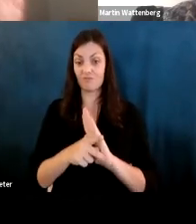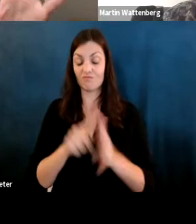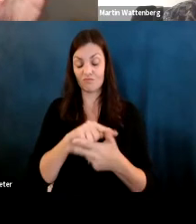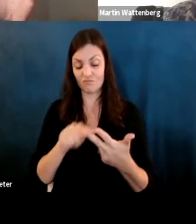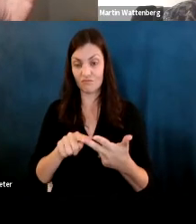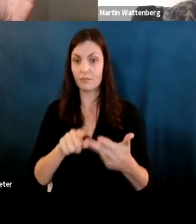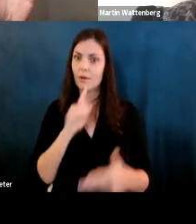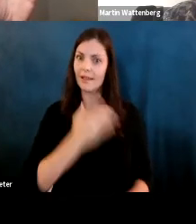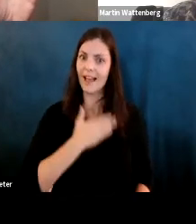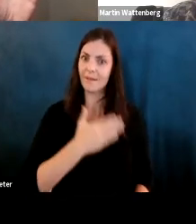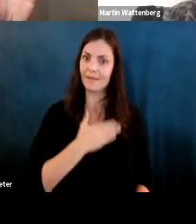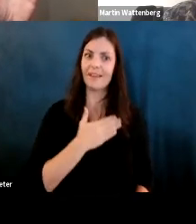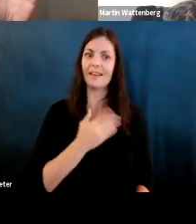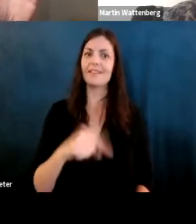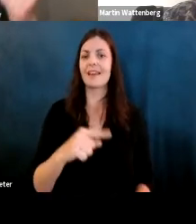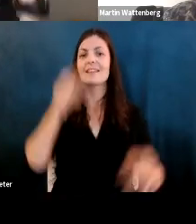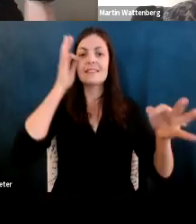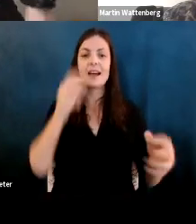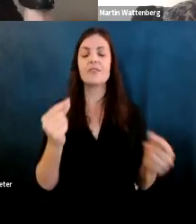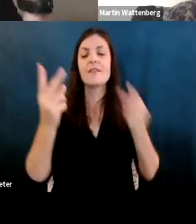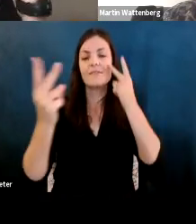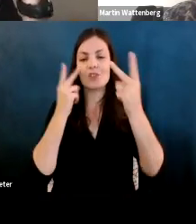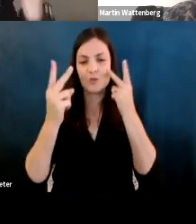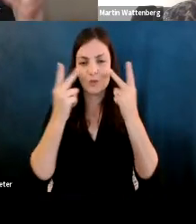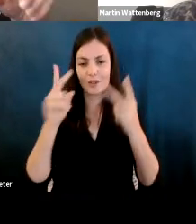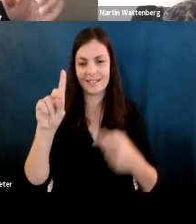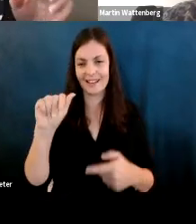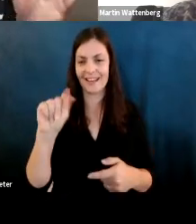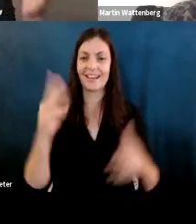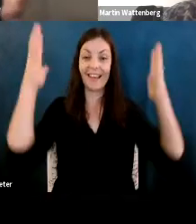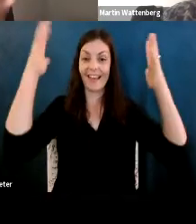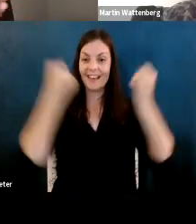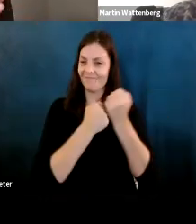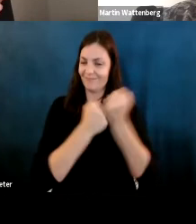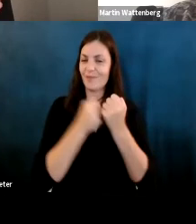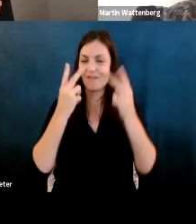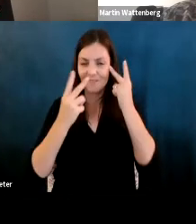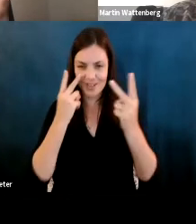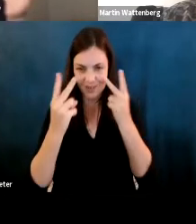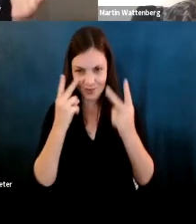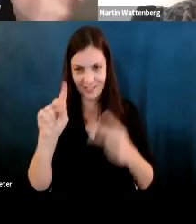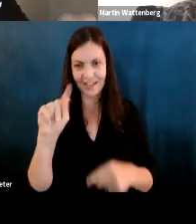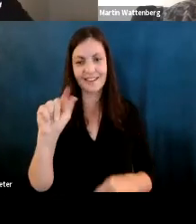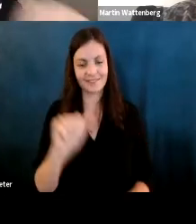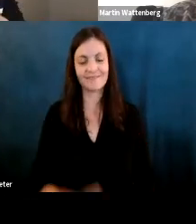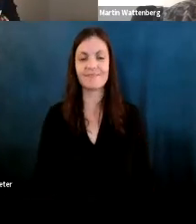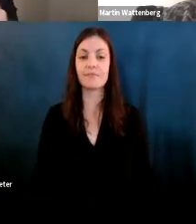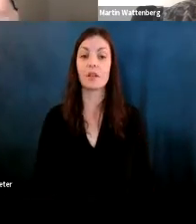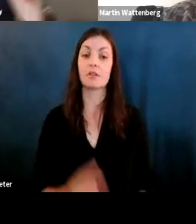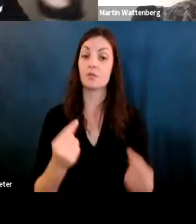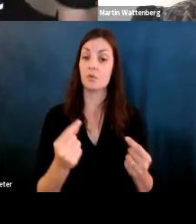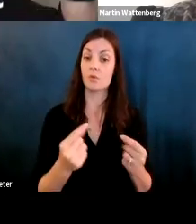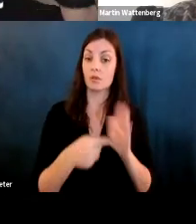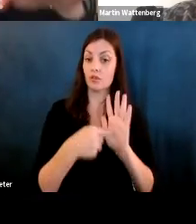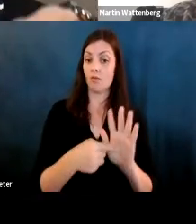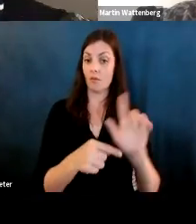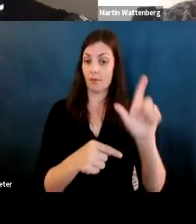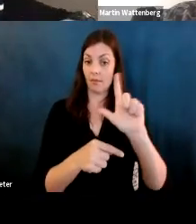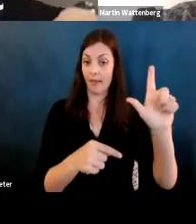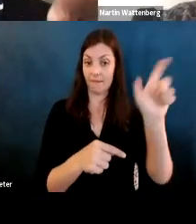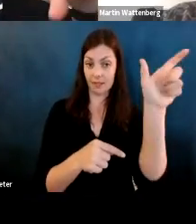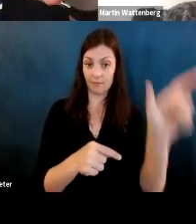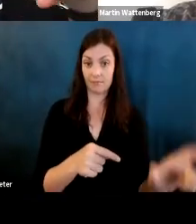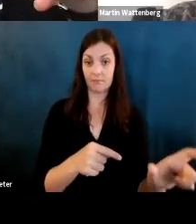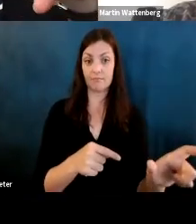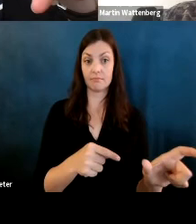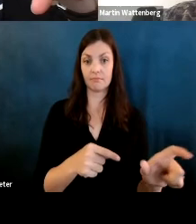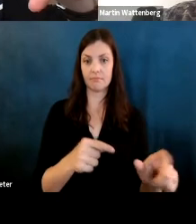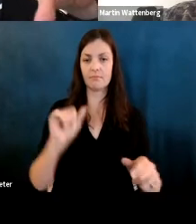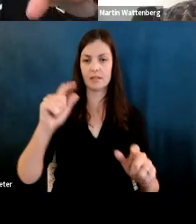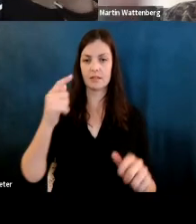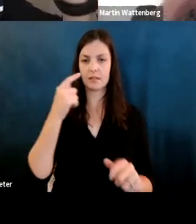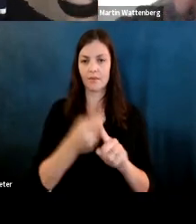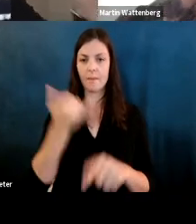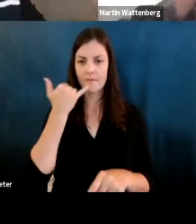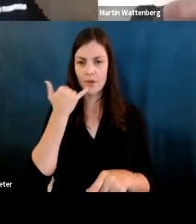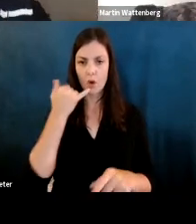Fernanda Viegas: They chose to visualize your data yay for visualization, and so what they did is they showed, for instance here on the left, we are showing a screenshot of a trip from New York.